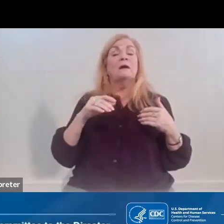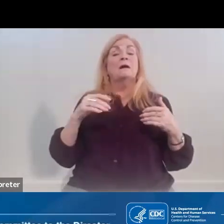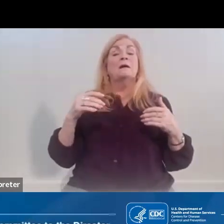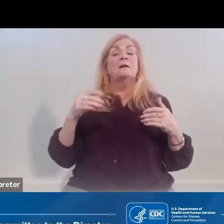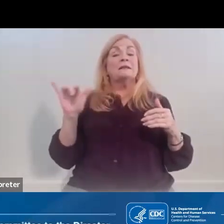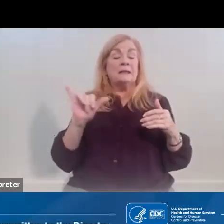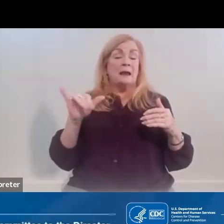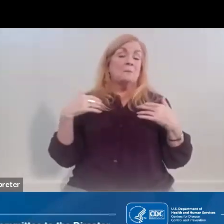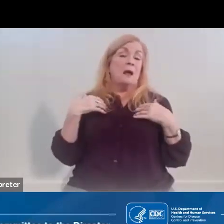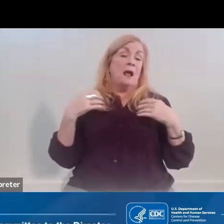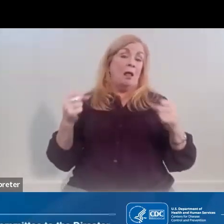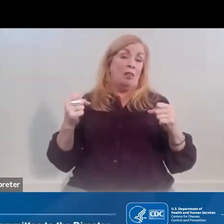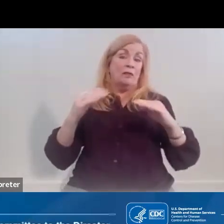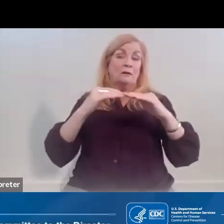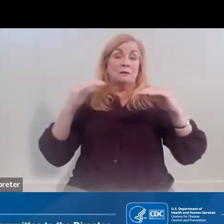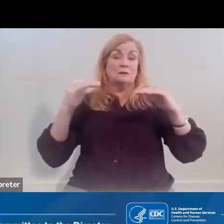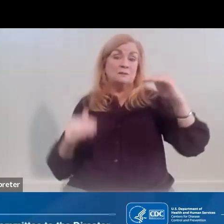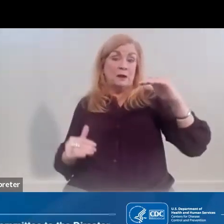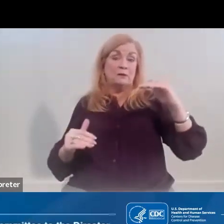you know, how we could work more closely with them.